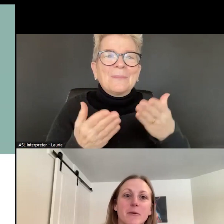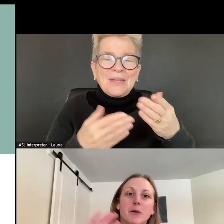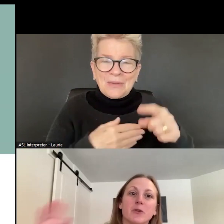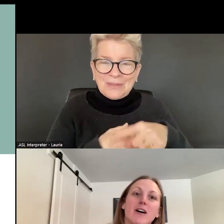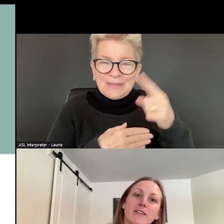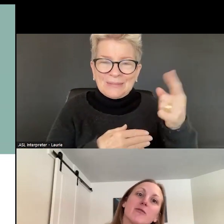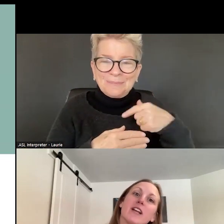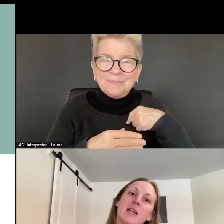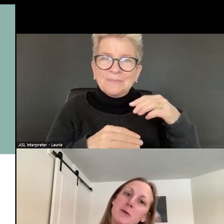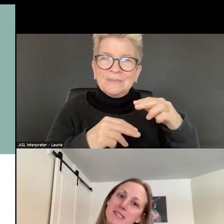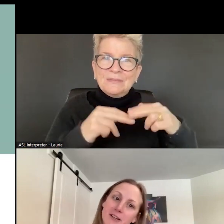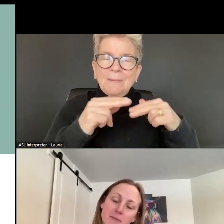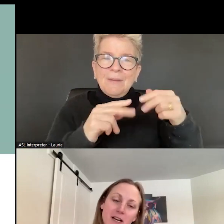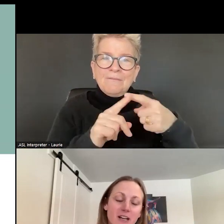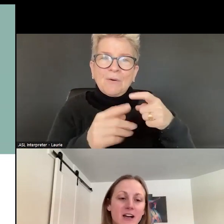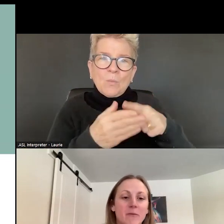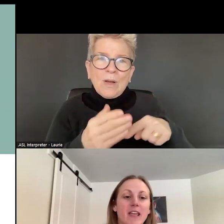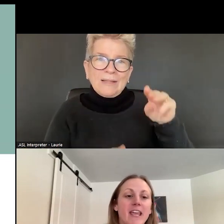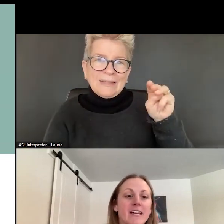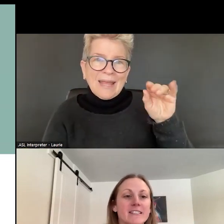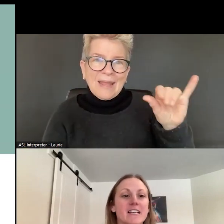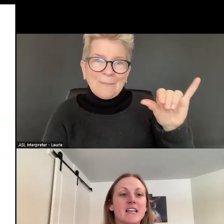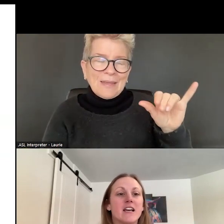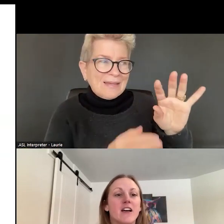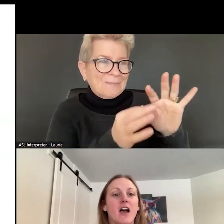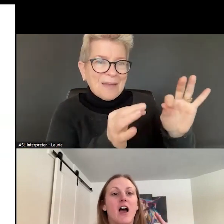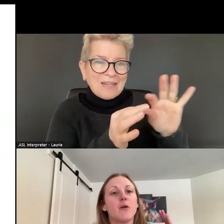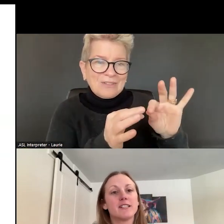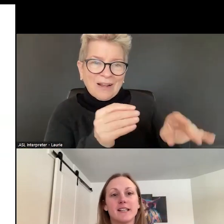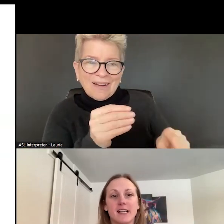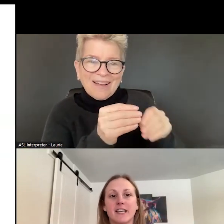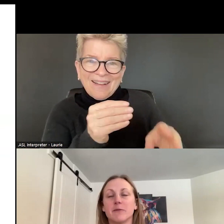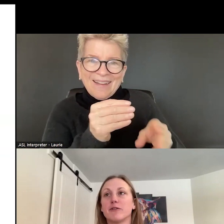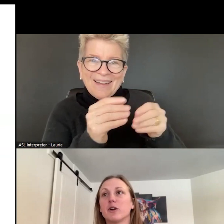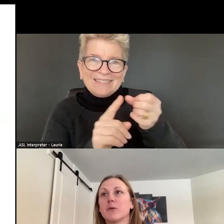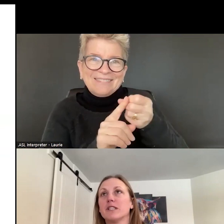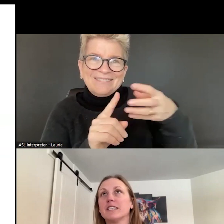of build off of what Amy was talking about; and I want to take a second before I really